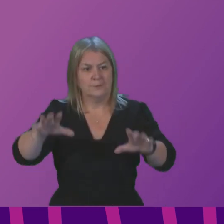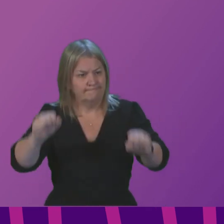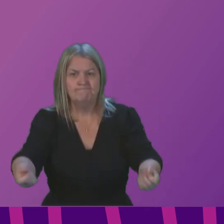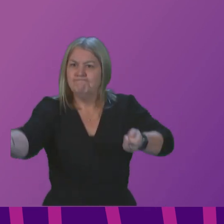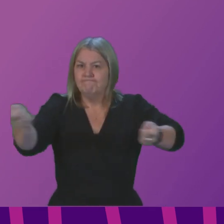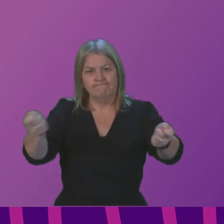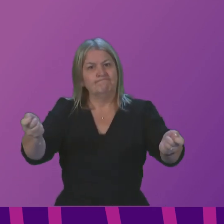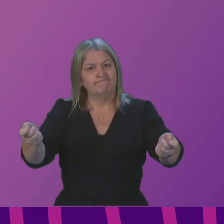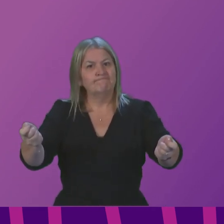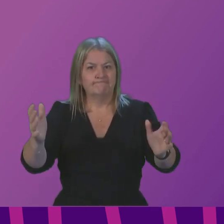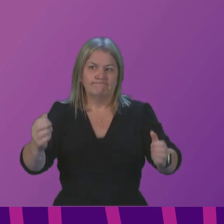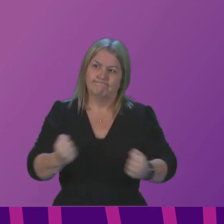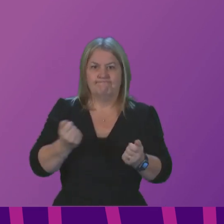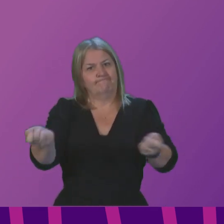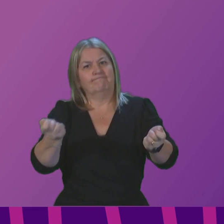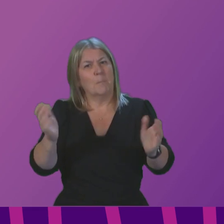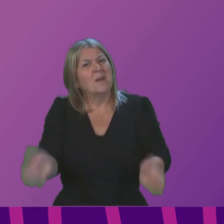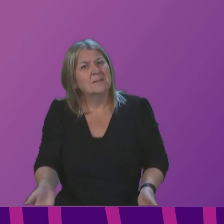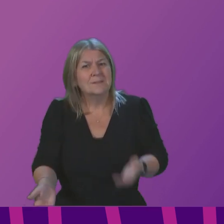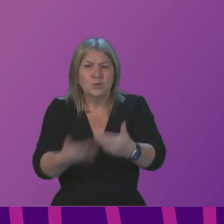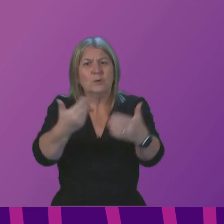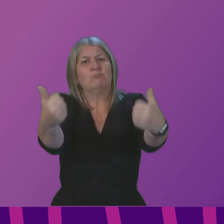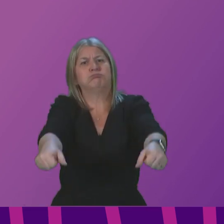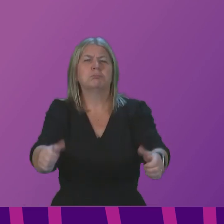of it and get it sorted out.